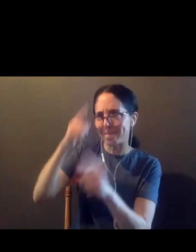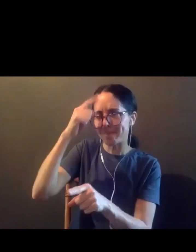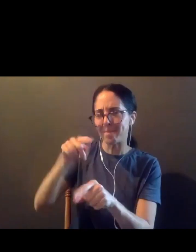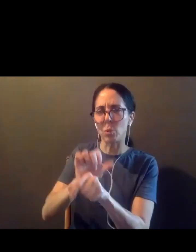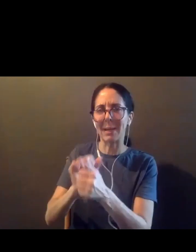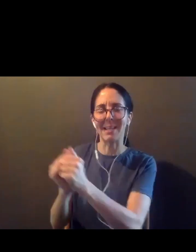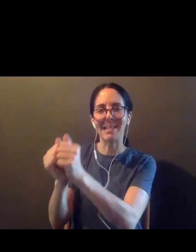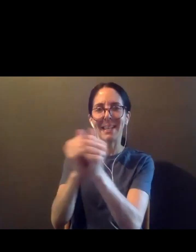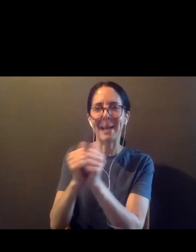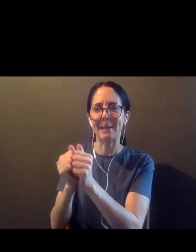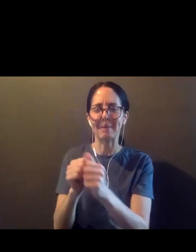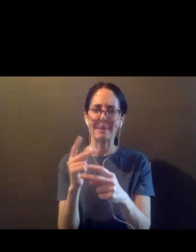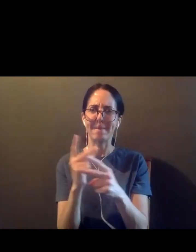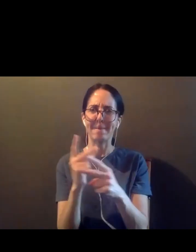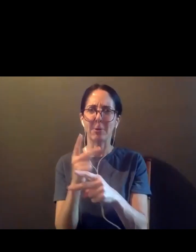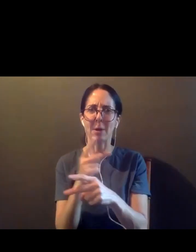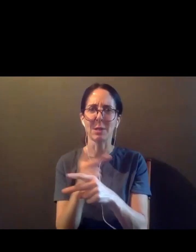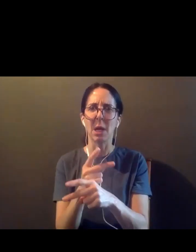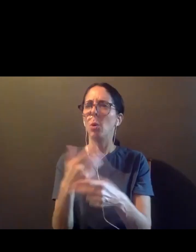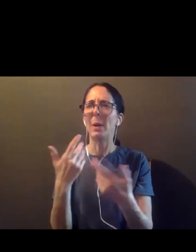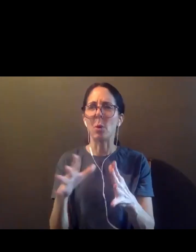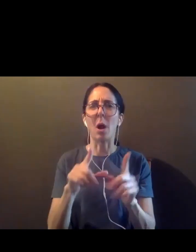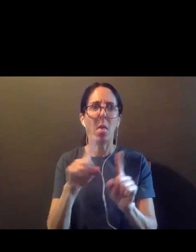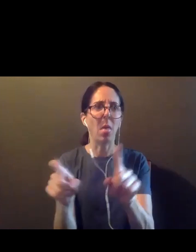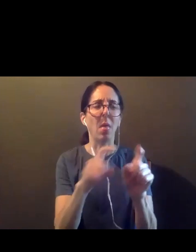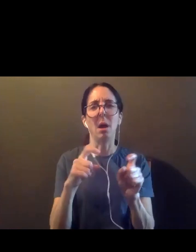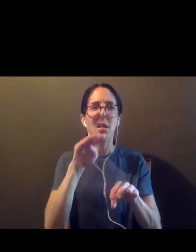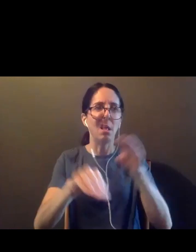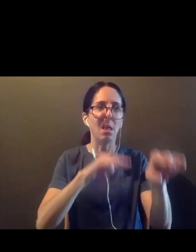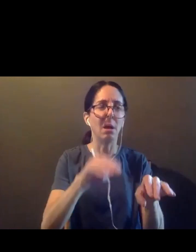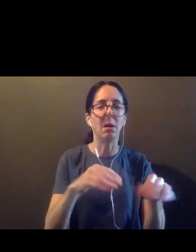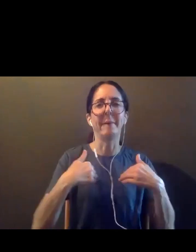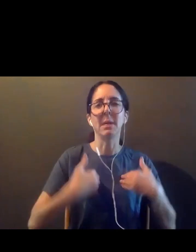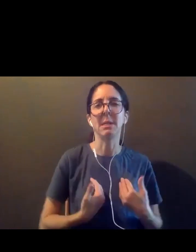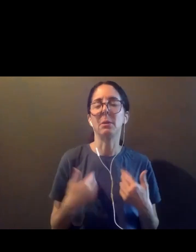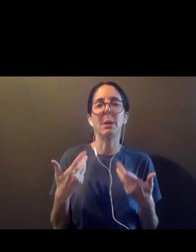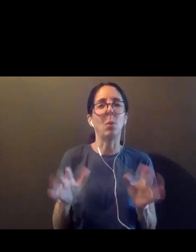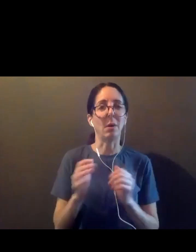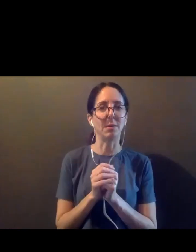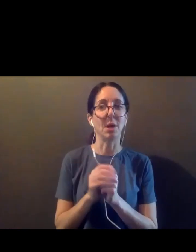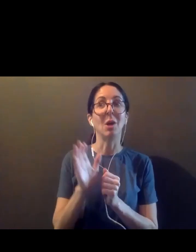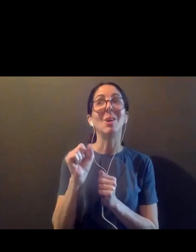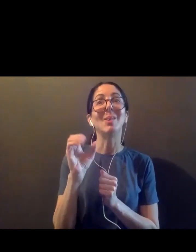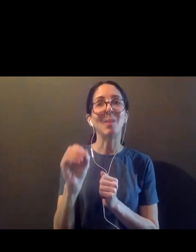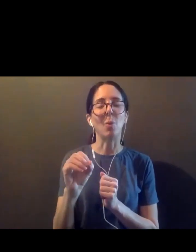some of that risk of fatigue in survey and research, so that you can get real data that